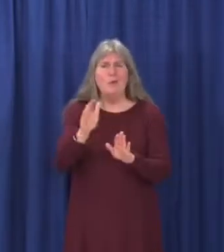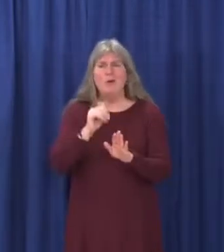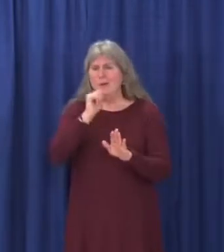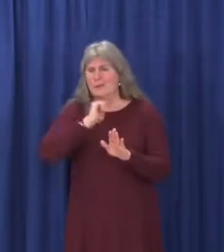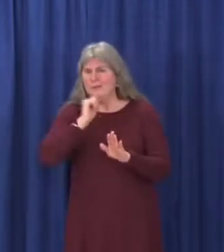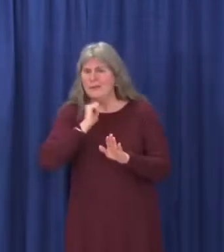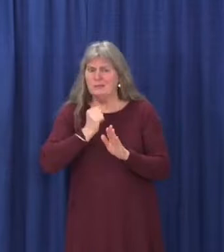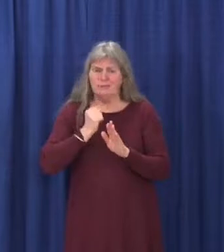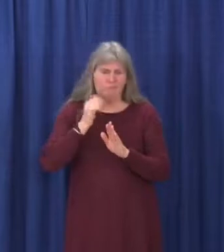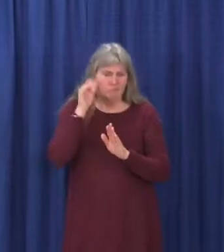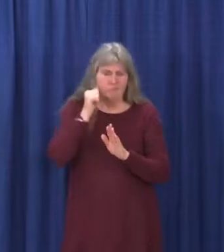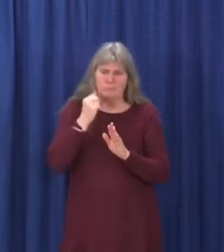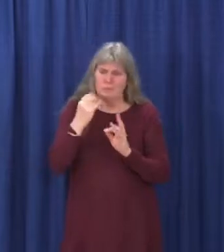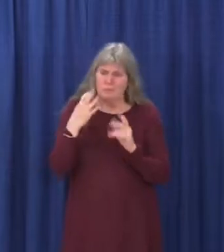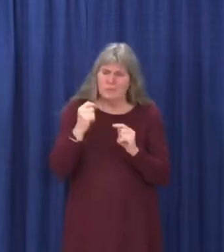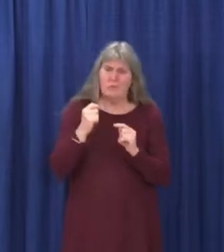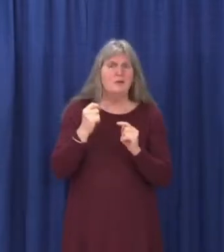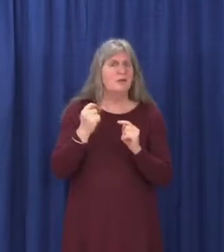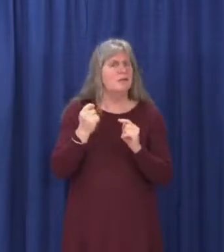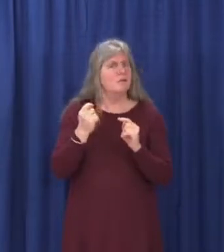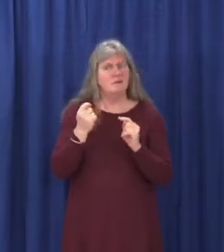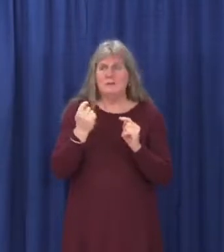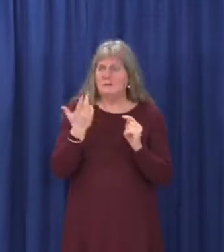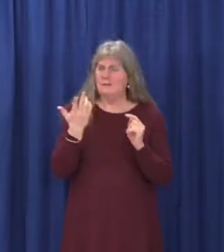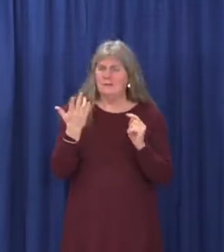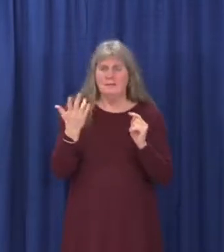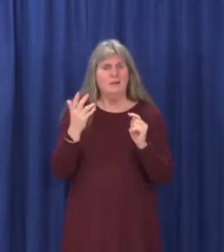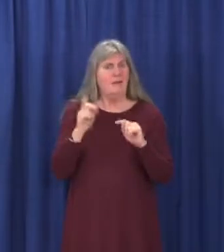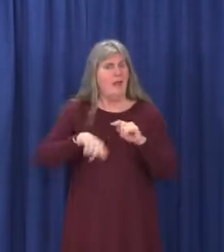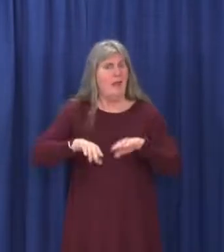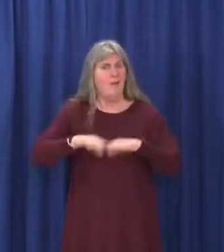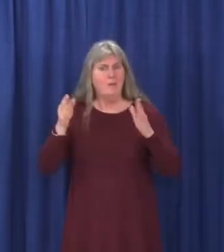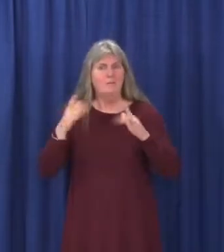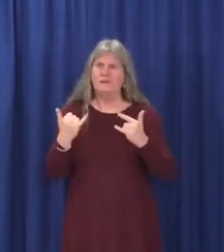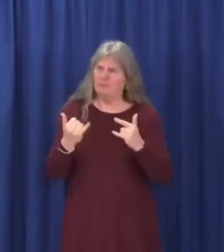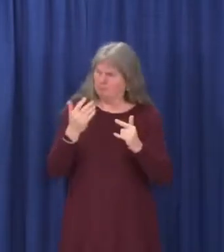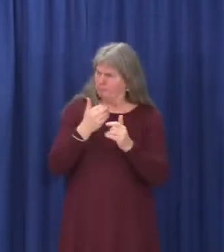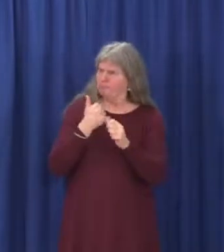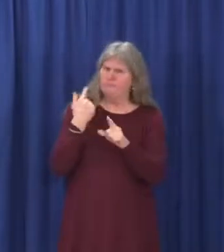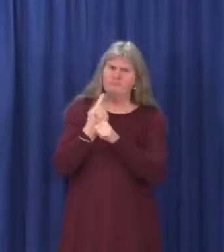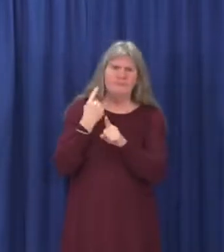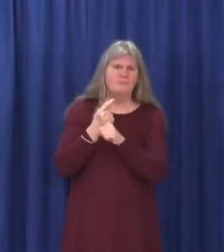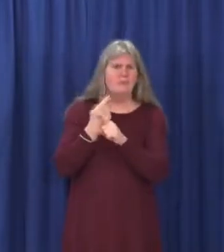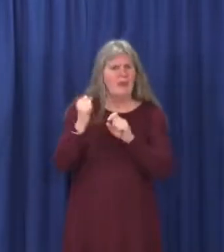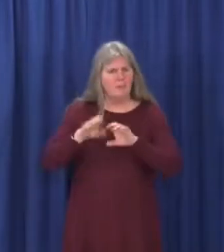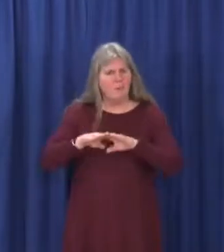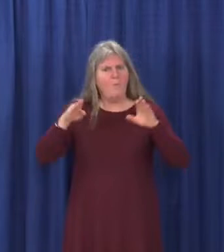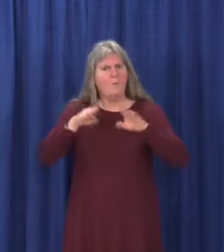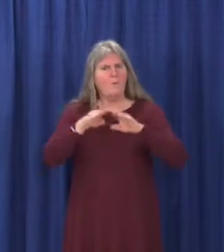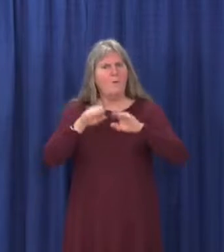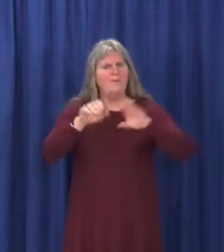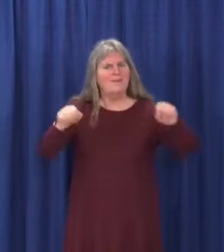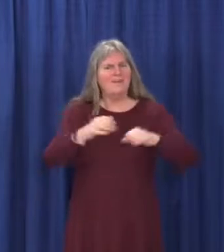to continue lifting these measures. And again, I'm assuming we continue to trend in the right direction, we will be in a position